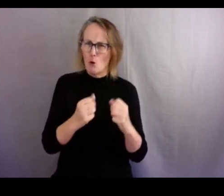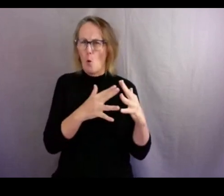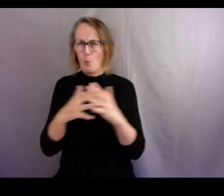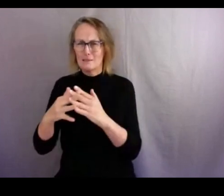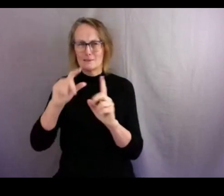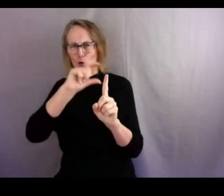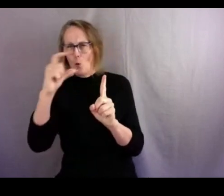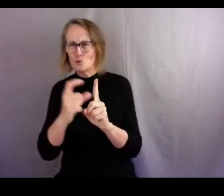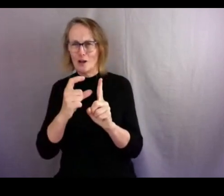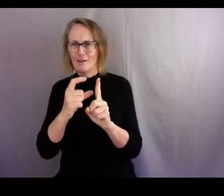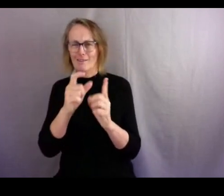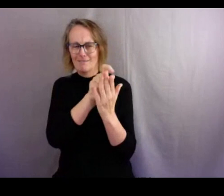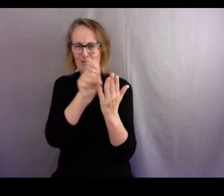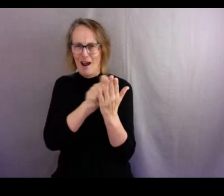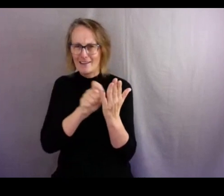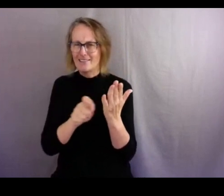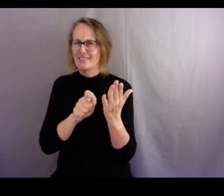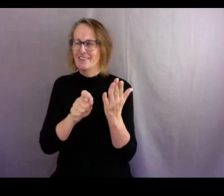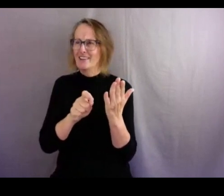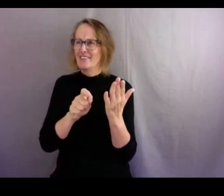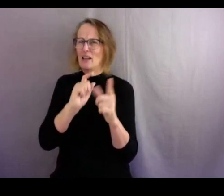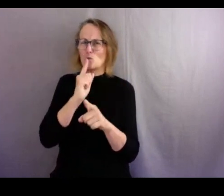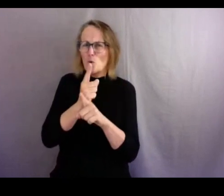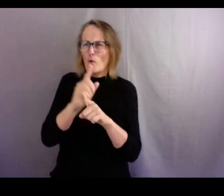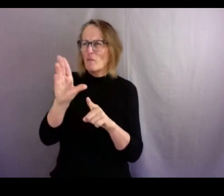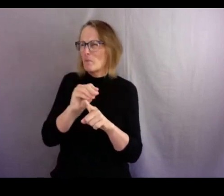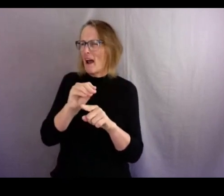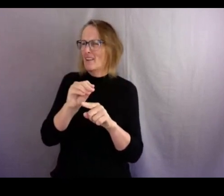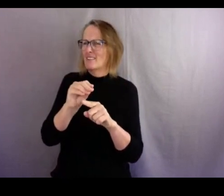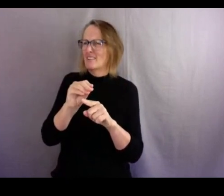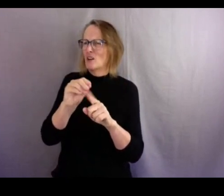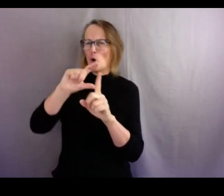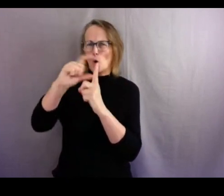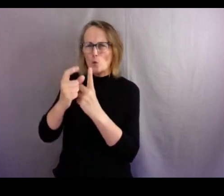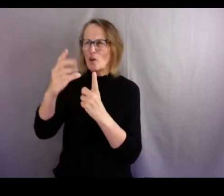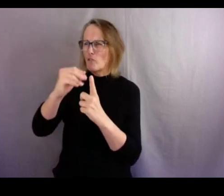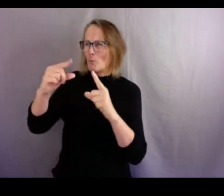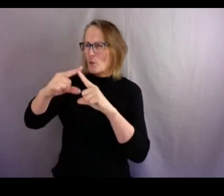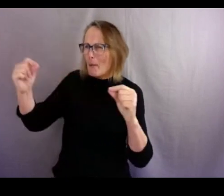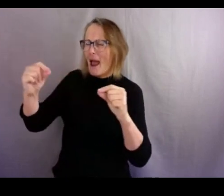It was from Japan, from Africa, from Turkey, from Polynesia, every time a successful story.